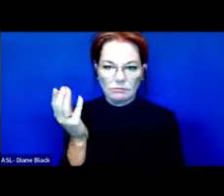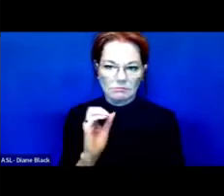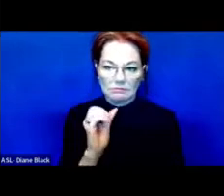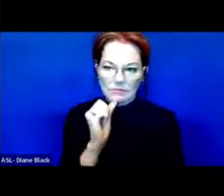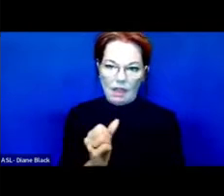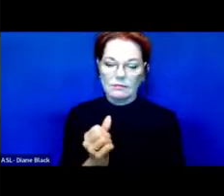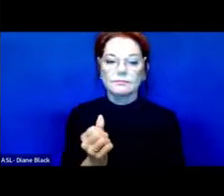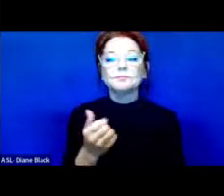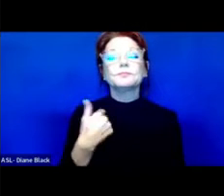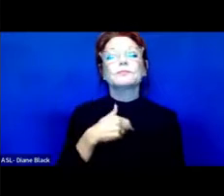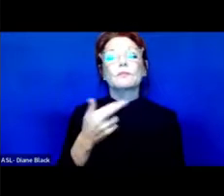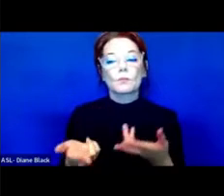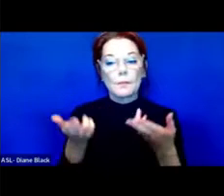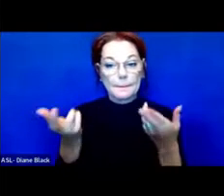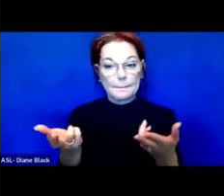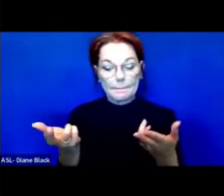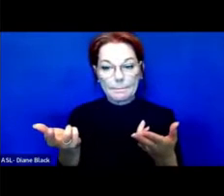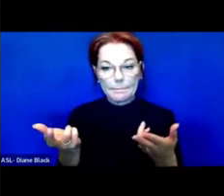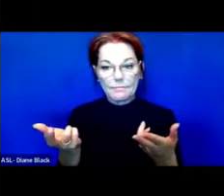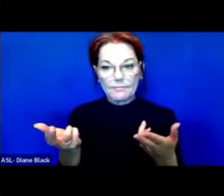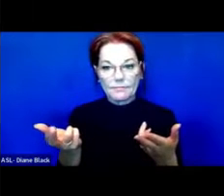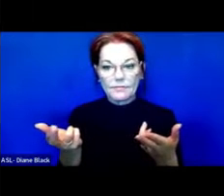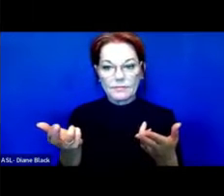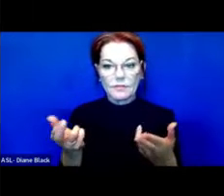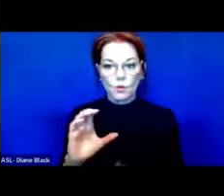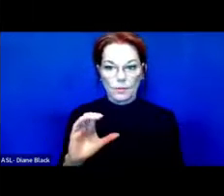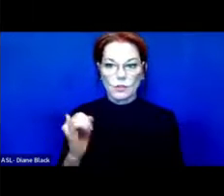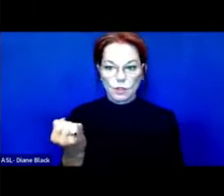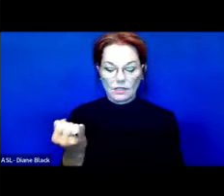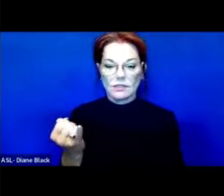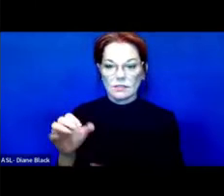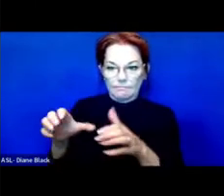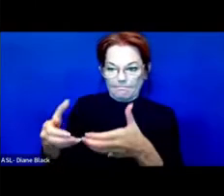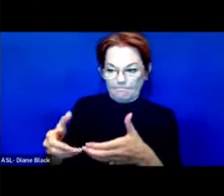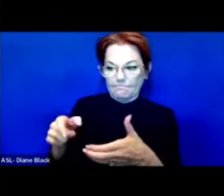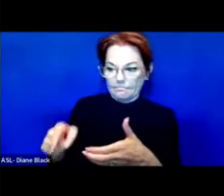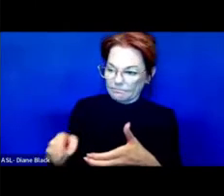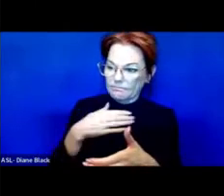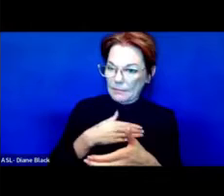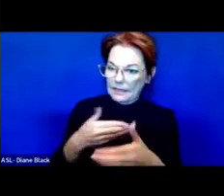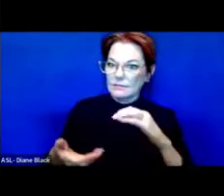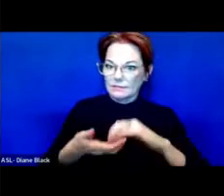recommending that you know that the criminal justice professionals do partner with brain injury professionals to